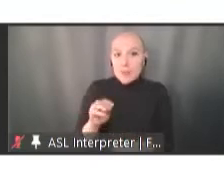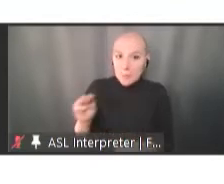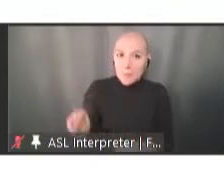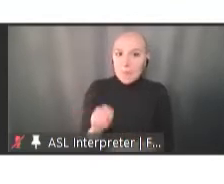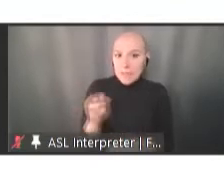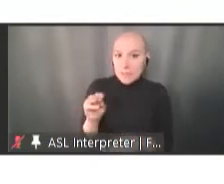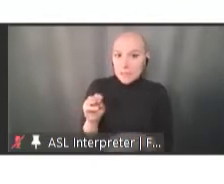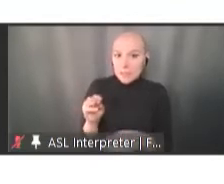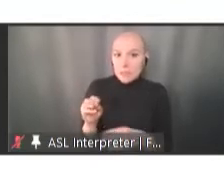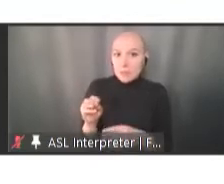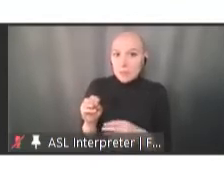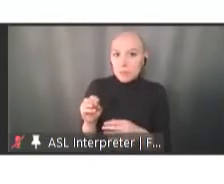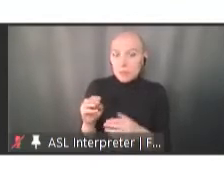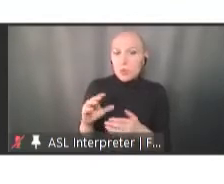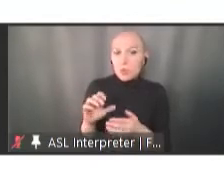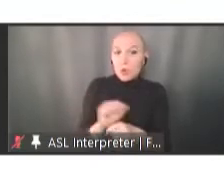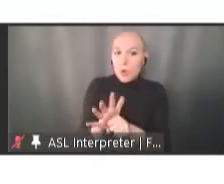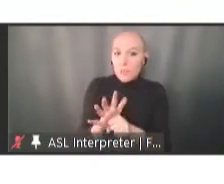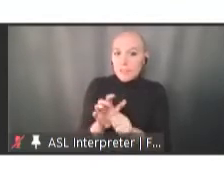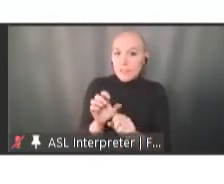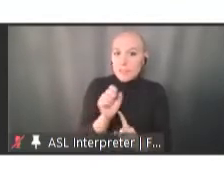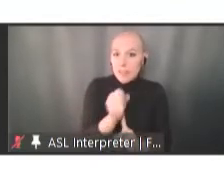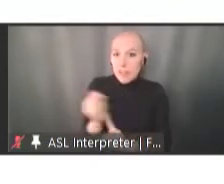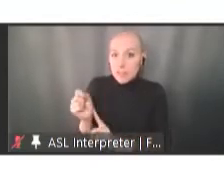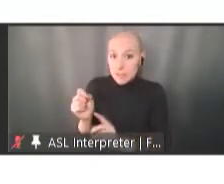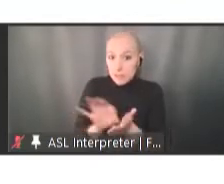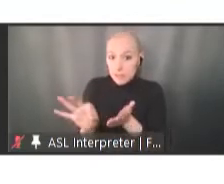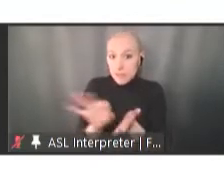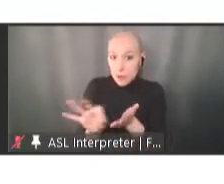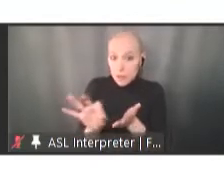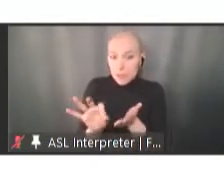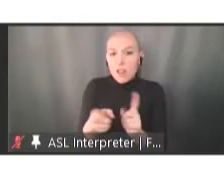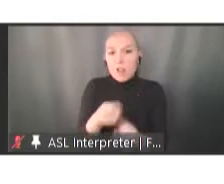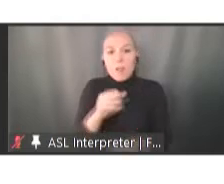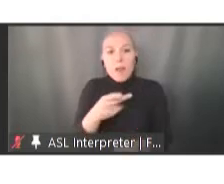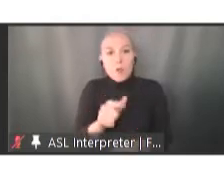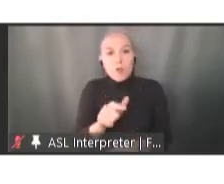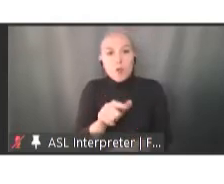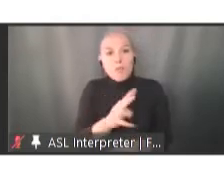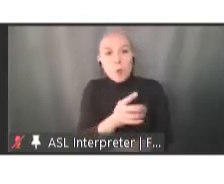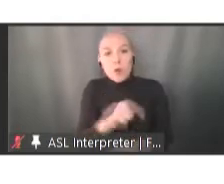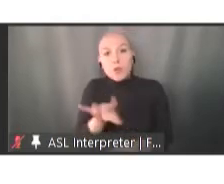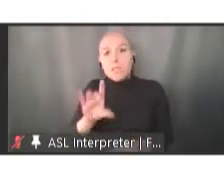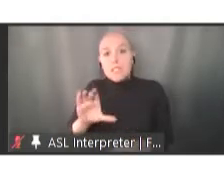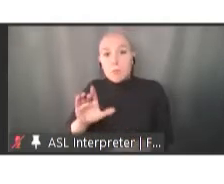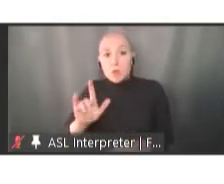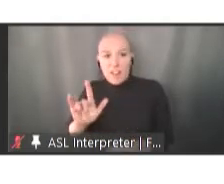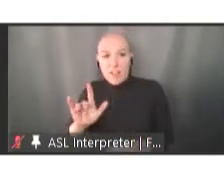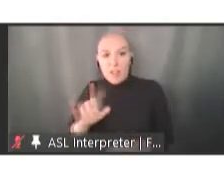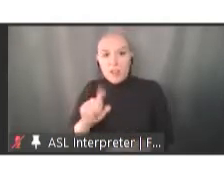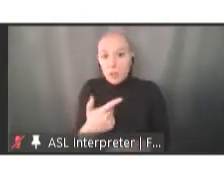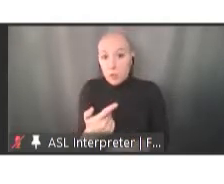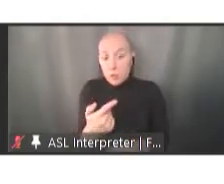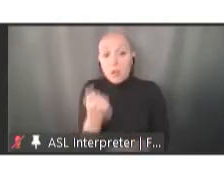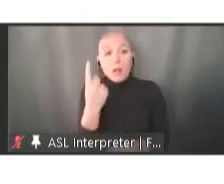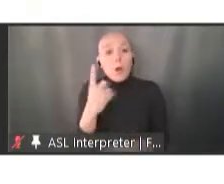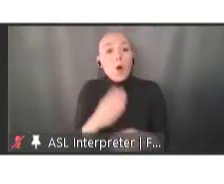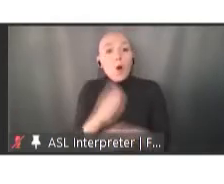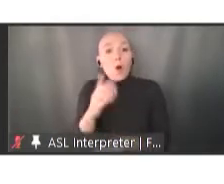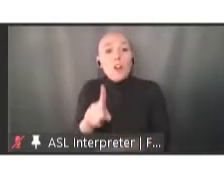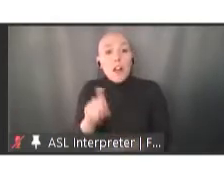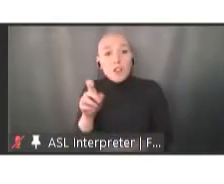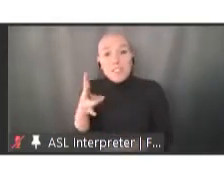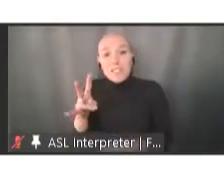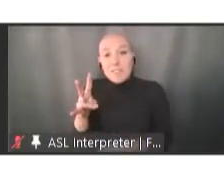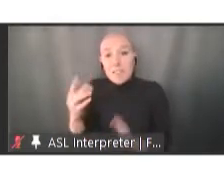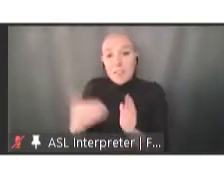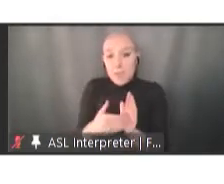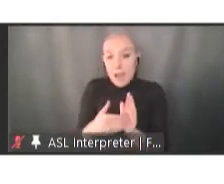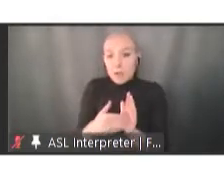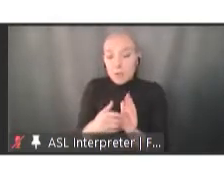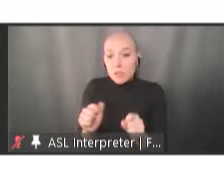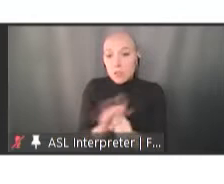during April 4 to December 25, 2021, and over 117,000 COVID-19 associated deaths among cases